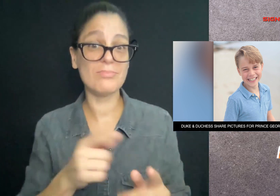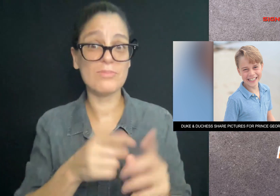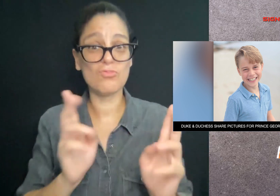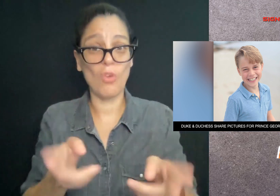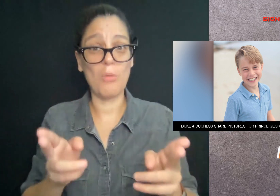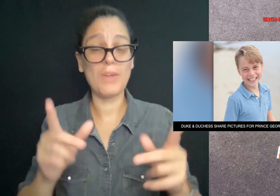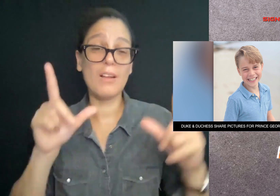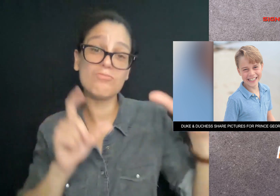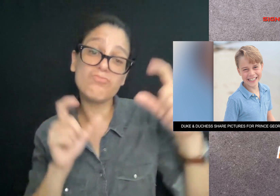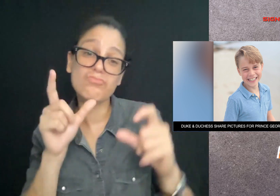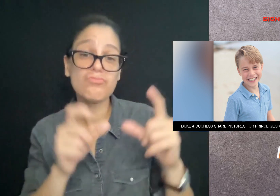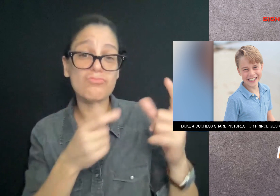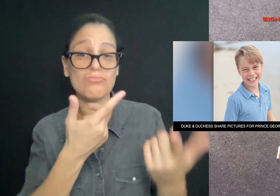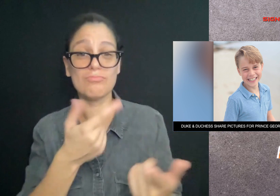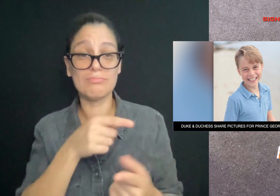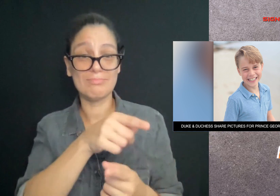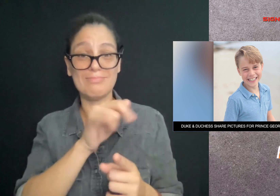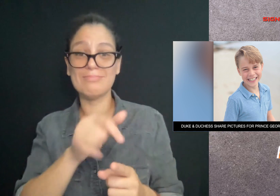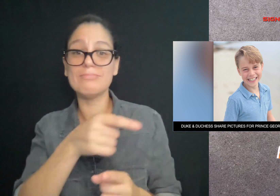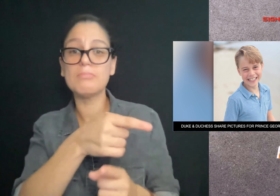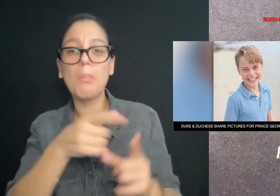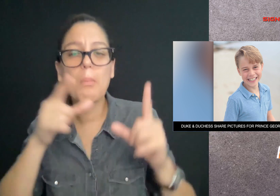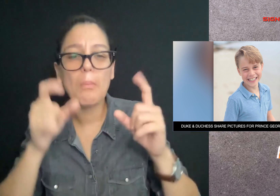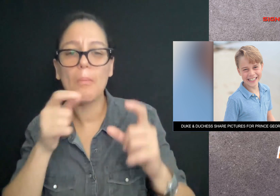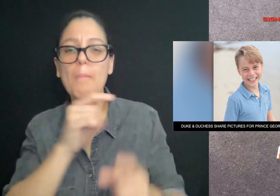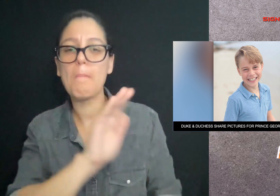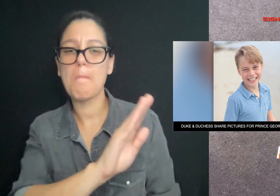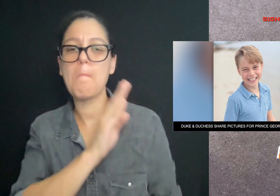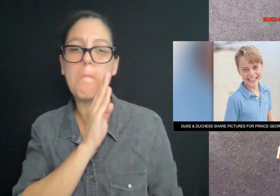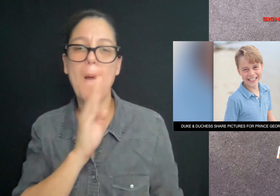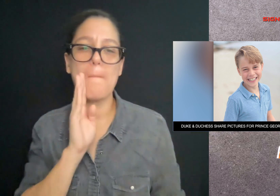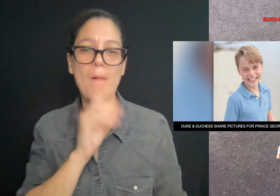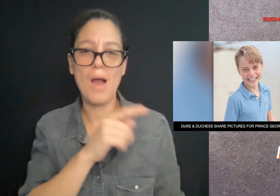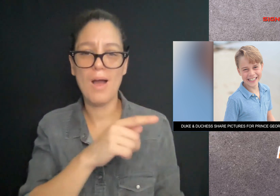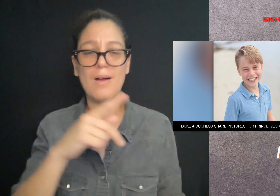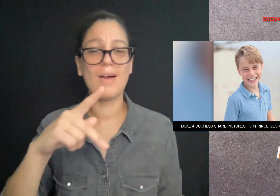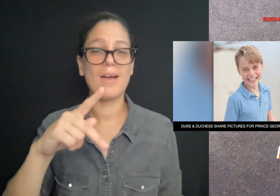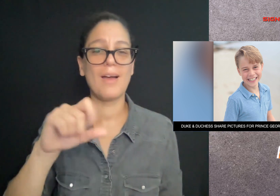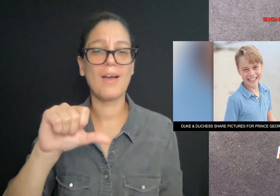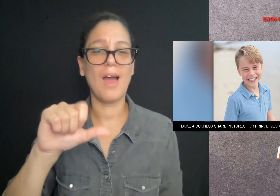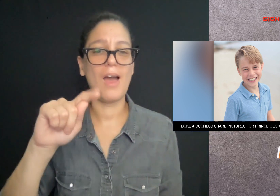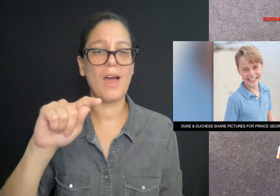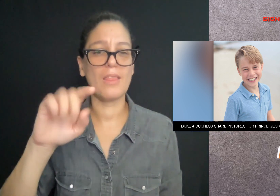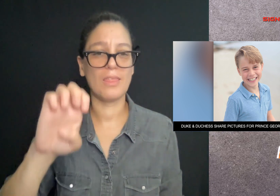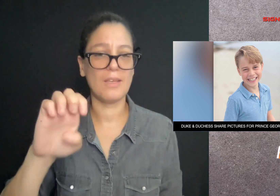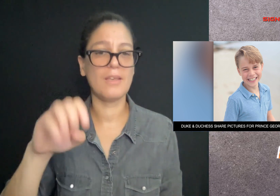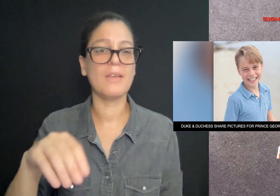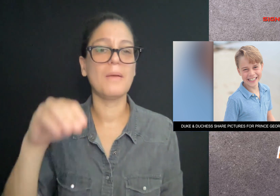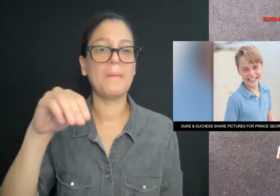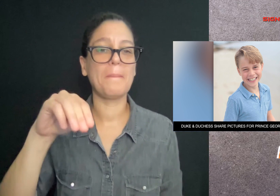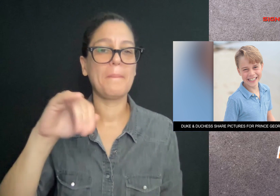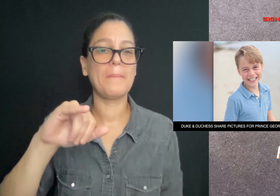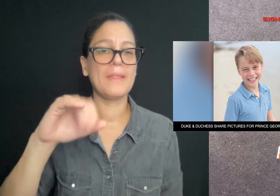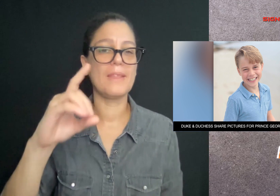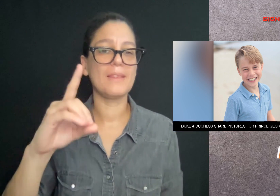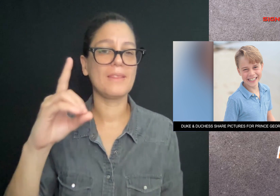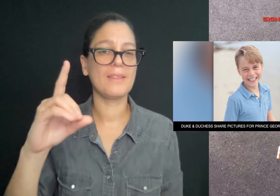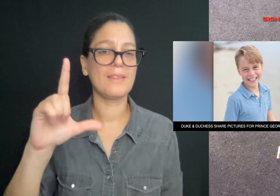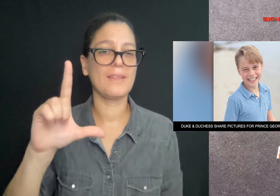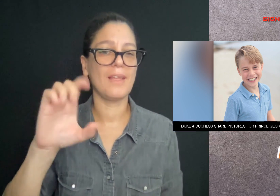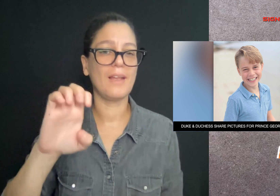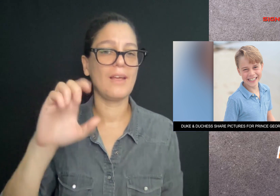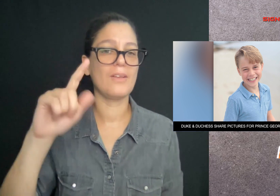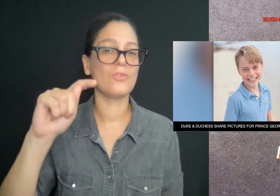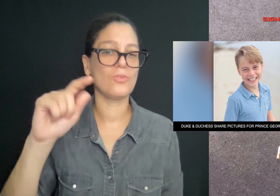pictures which is typically the tradition these pictures were taken by his mom Kate